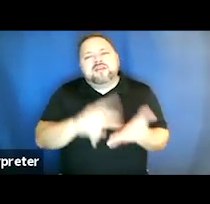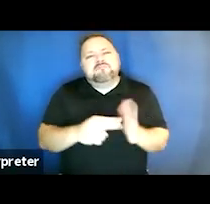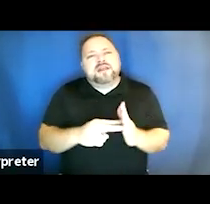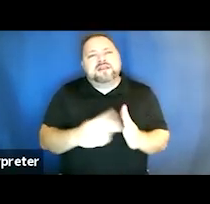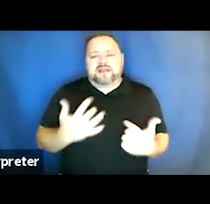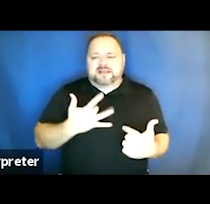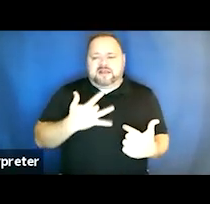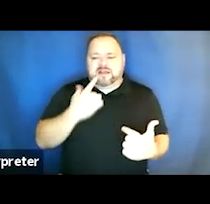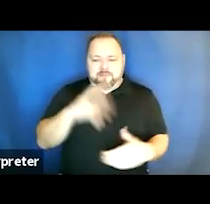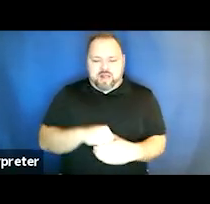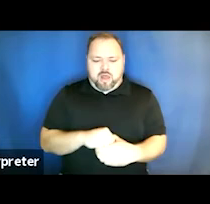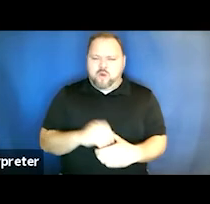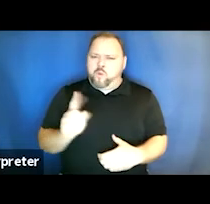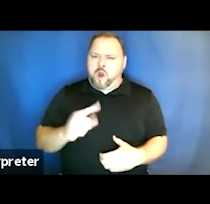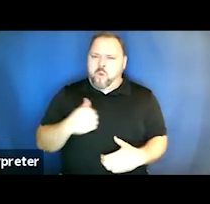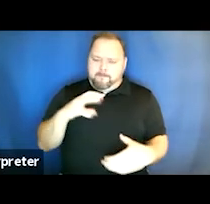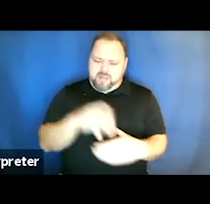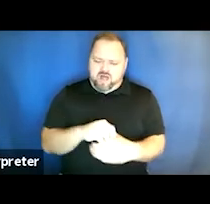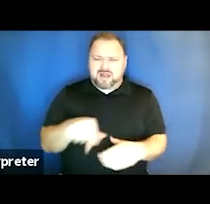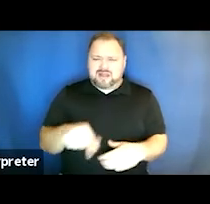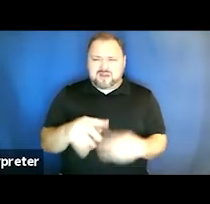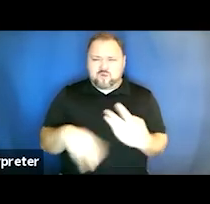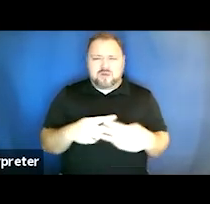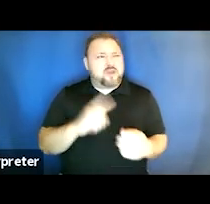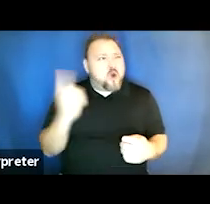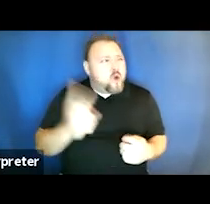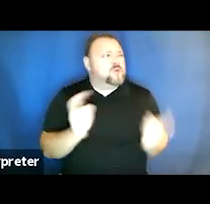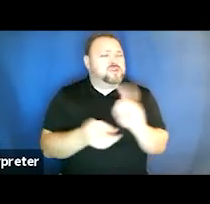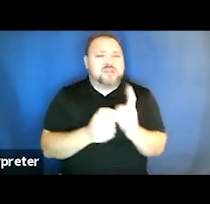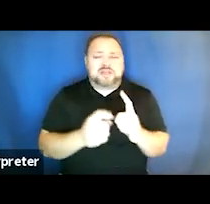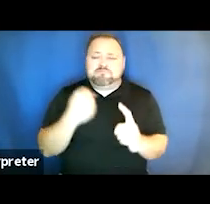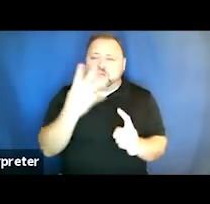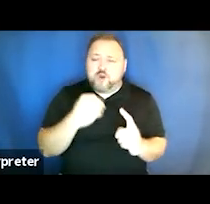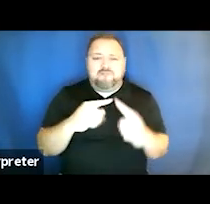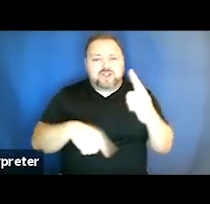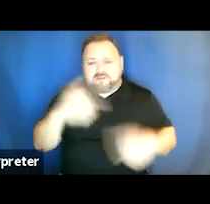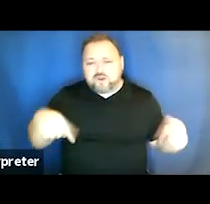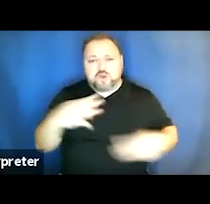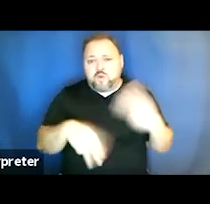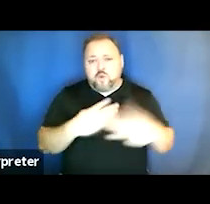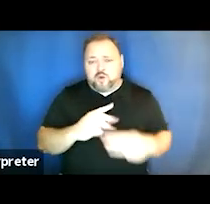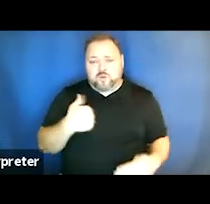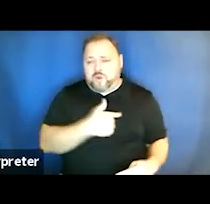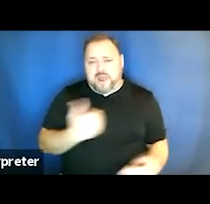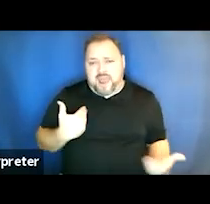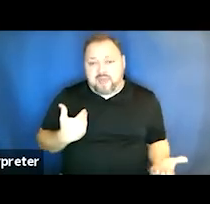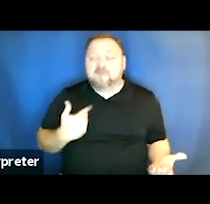Where do you belong in this ever-changing, beautiful, diverse world of ours? So I used metaphor a lot.